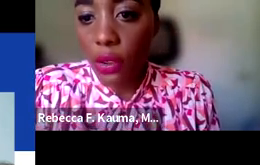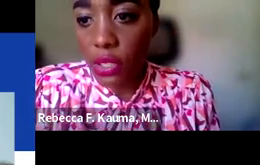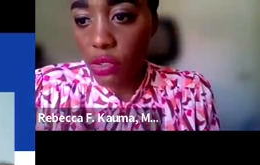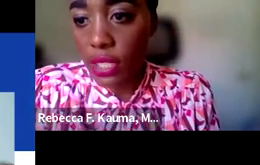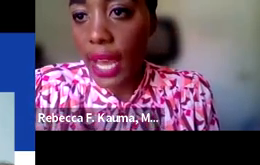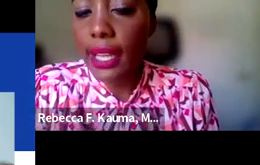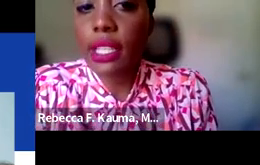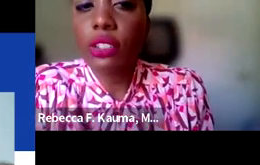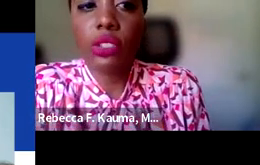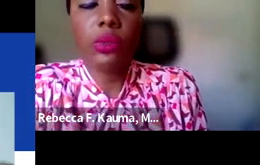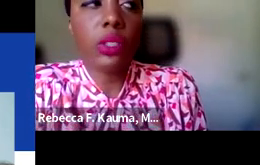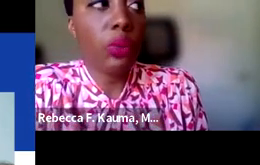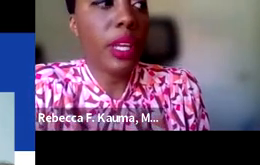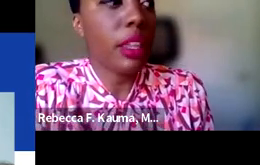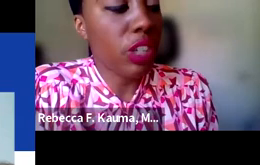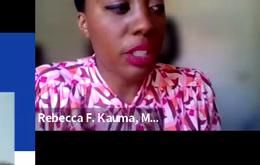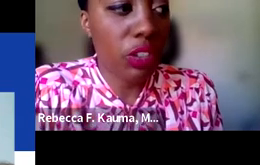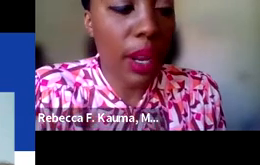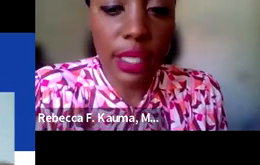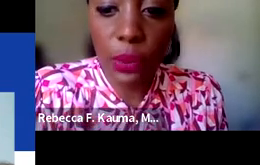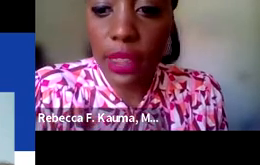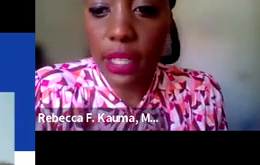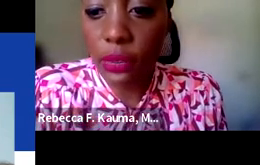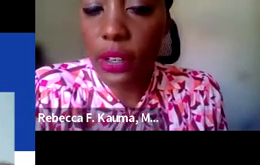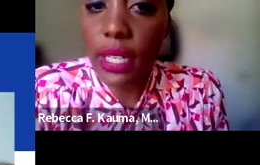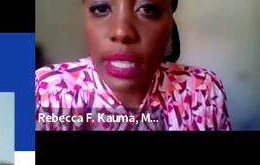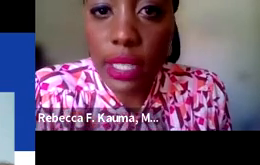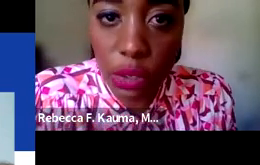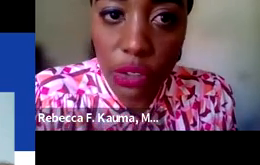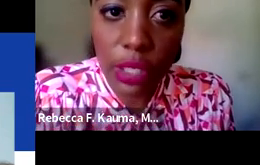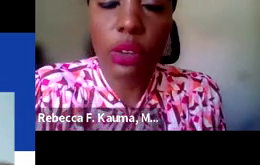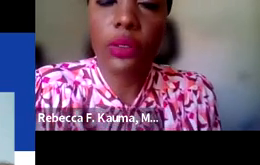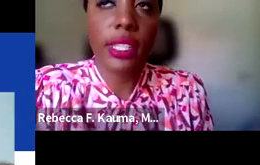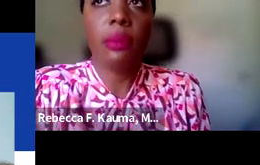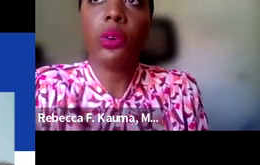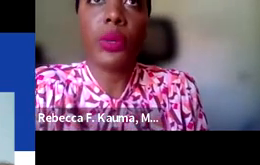We've also just had issues with just trust with the different institutions. So, for example,